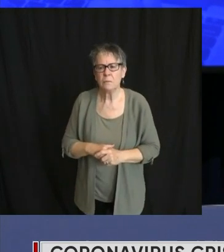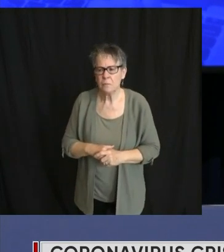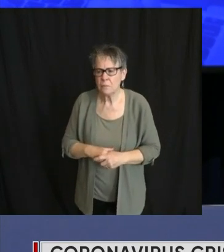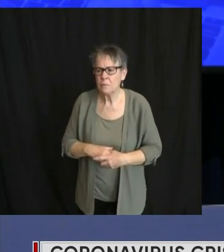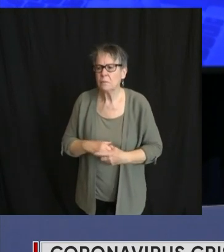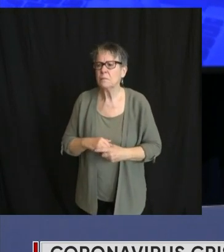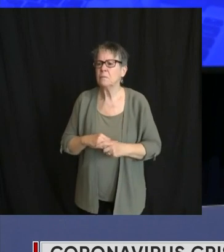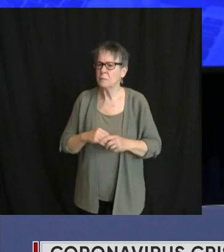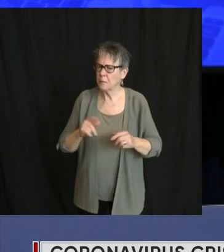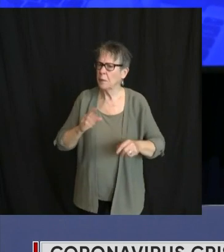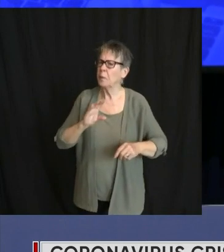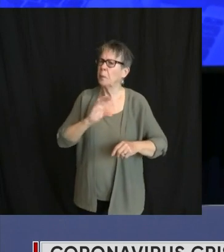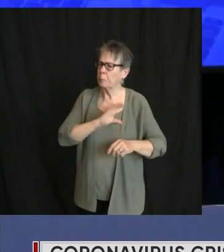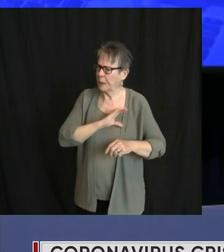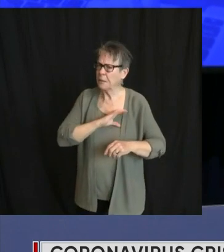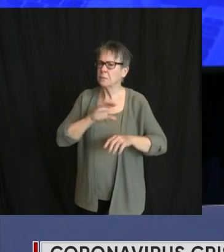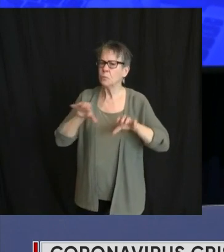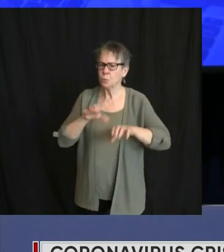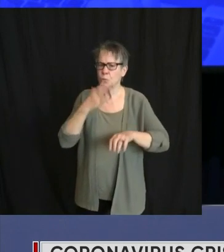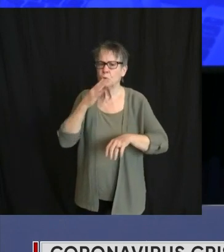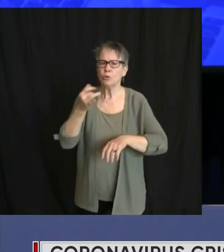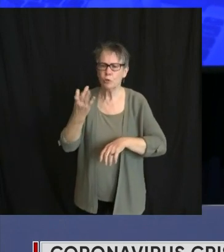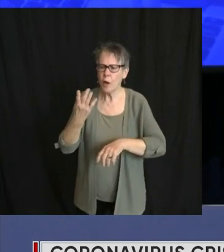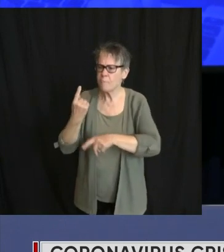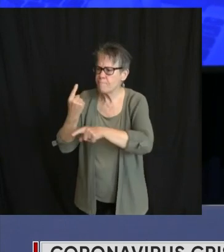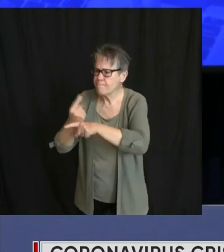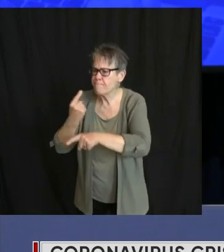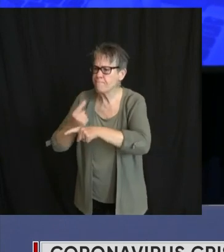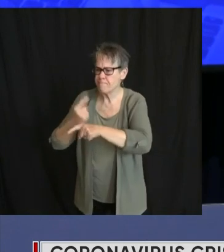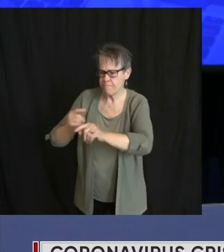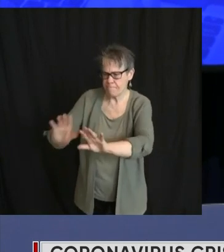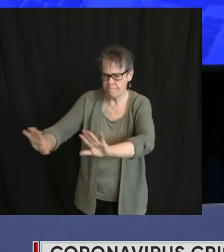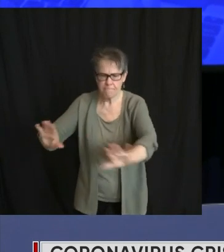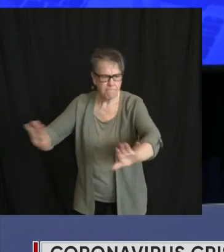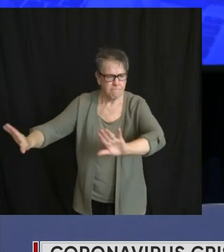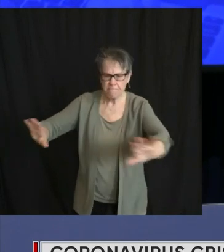PROTESTS, I PUT IT OUT THERE AND ORGANIZERS WILL BE ADVISED AHEAD OF TIME. SOCIAL DISTANCING AND FACE